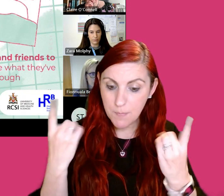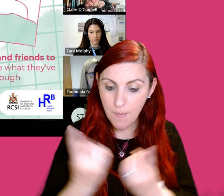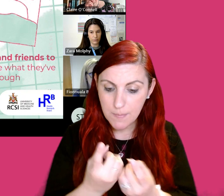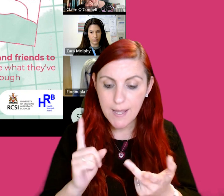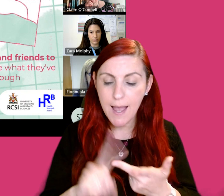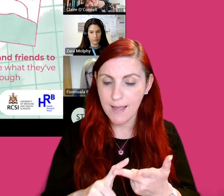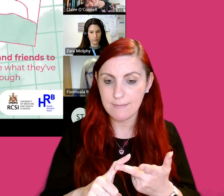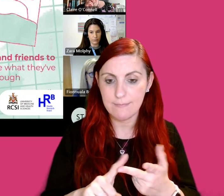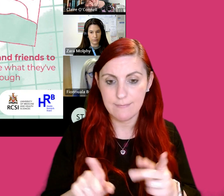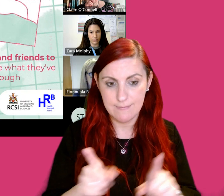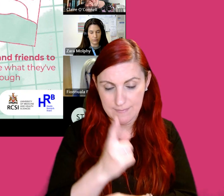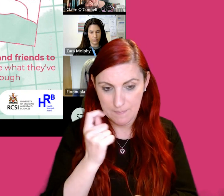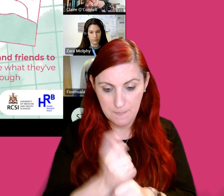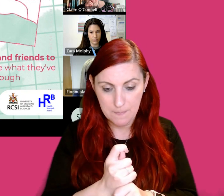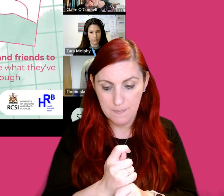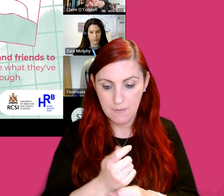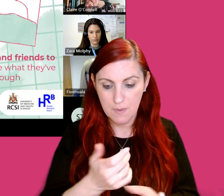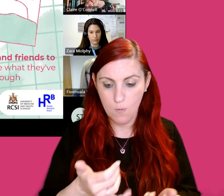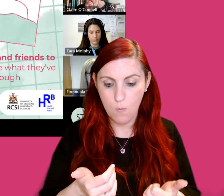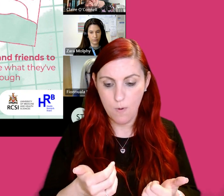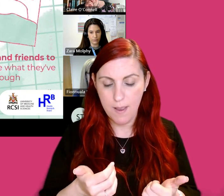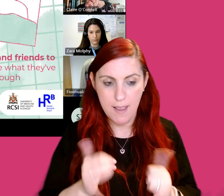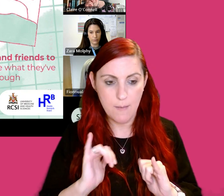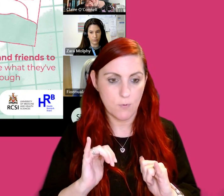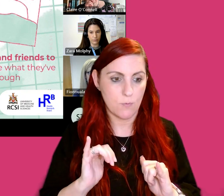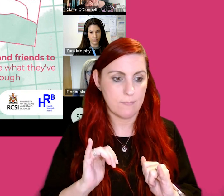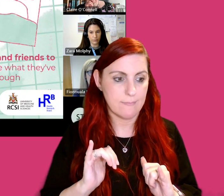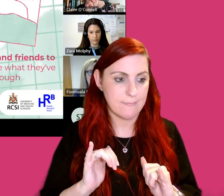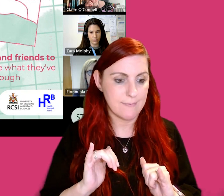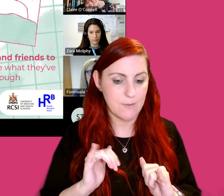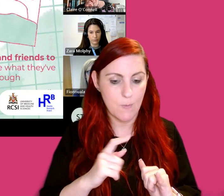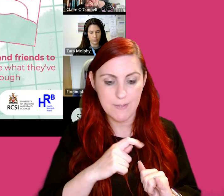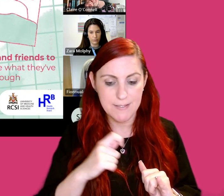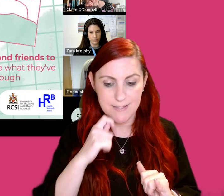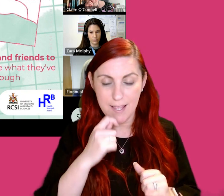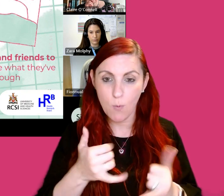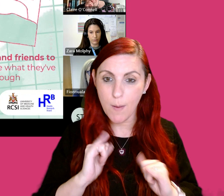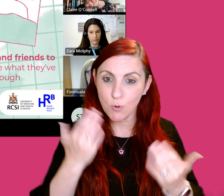highlighted how it helped their family and their friends to understand more what they